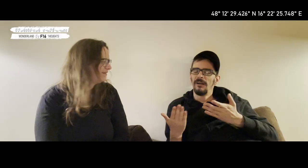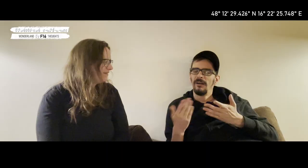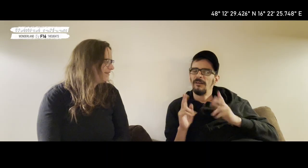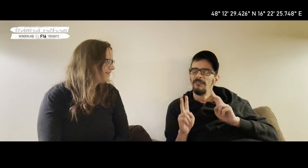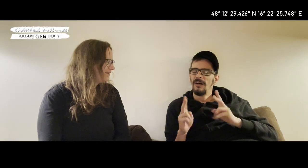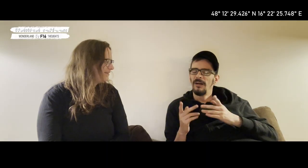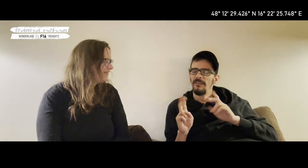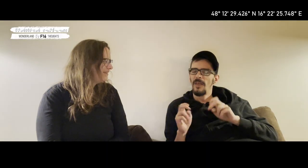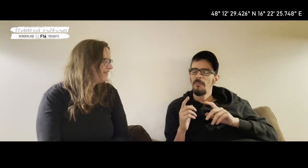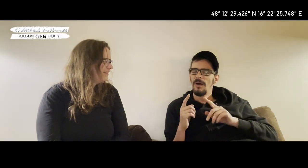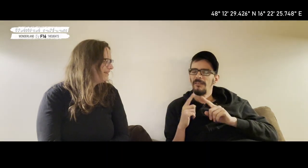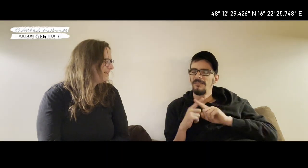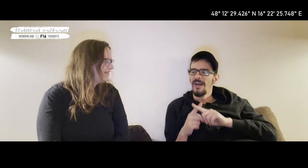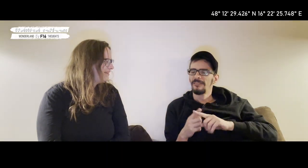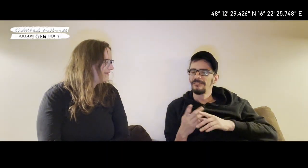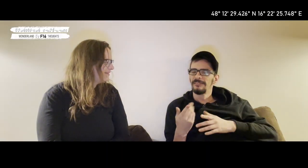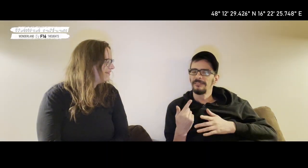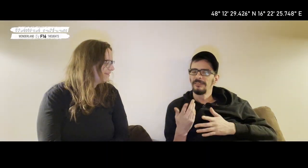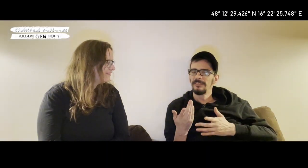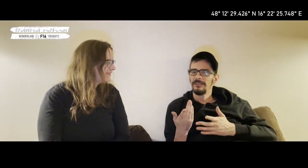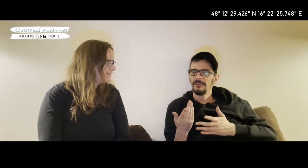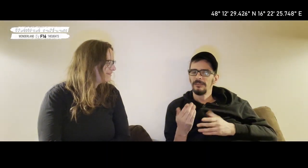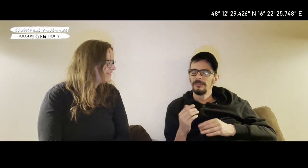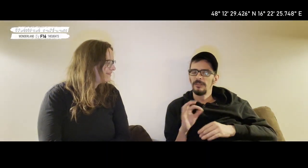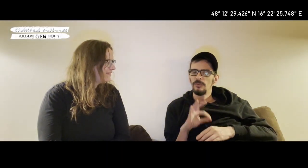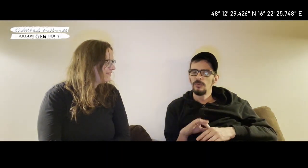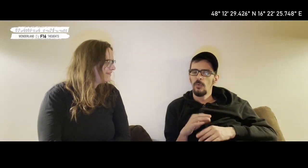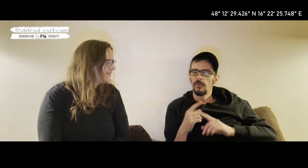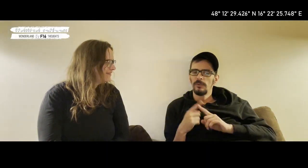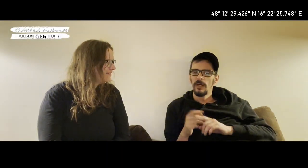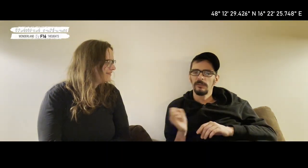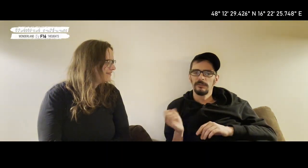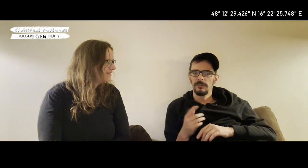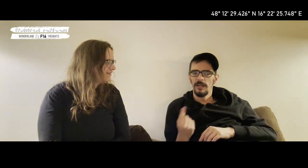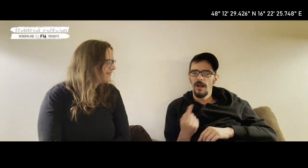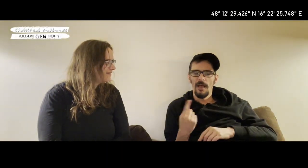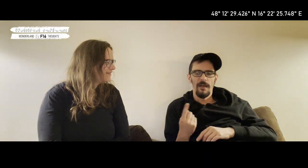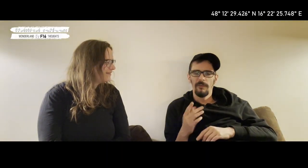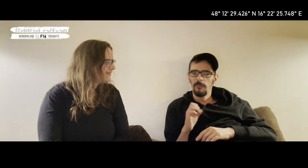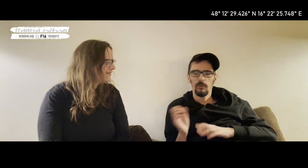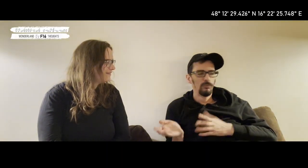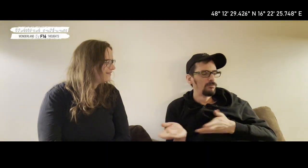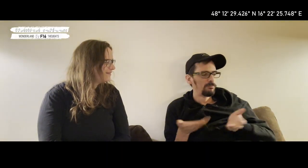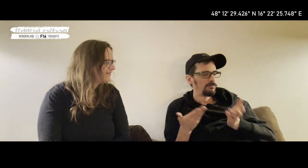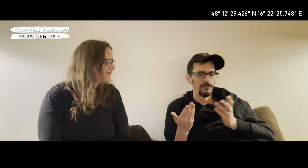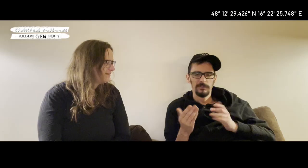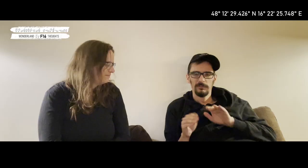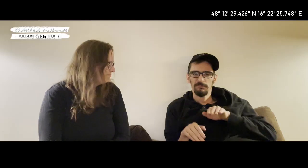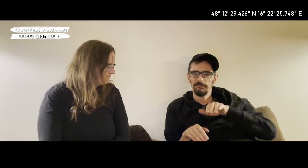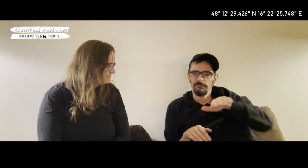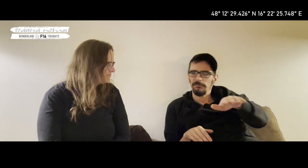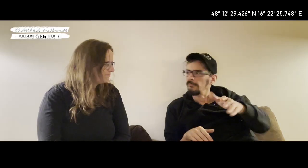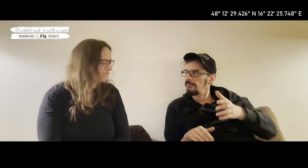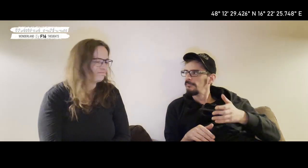When it comes to the topic of "taxi", The son is put into the taxi alone and thinks he is on the right track,